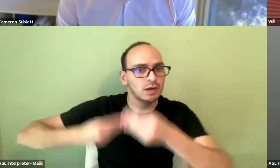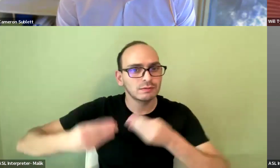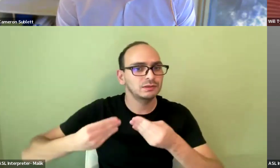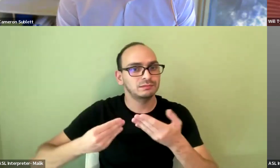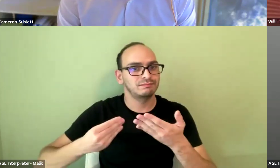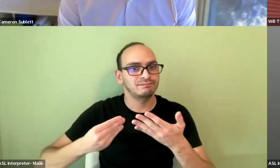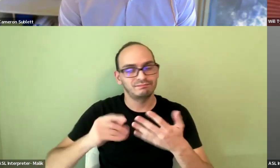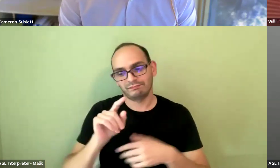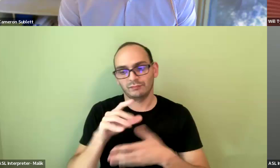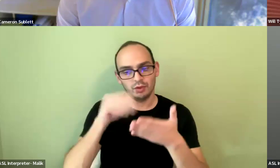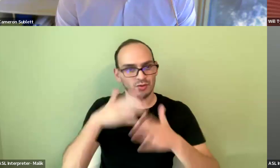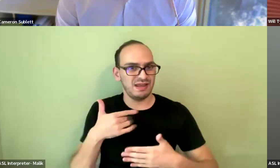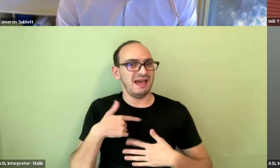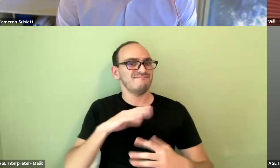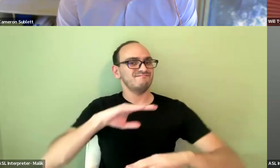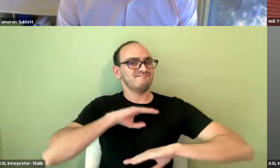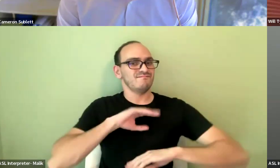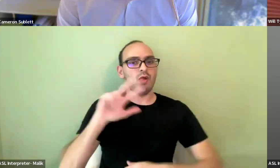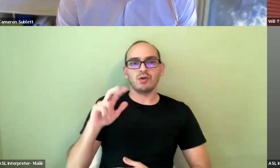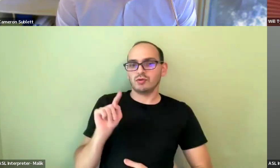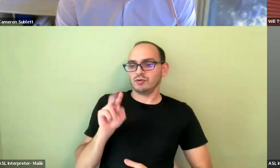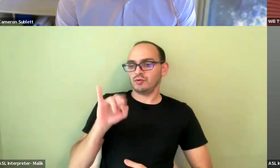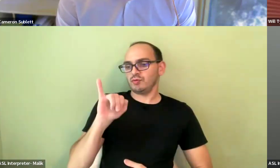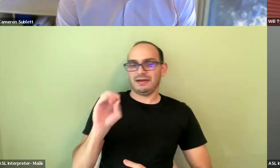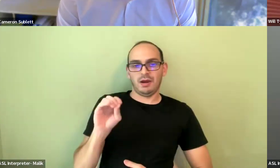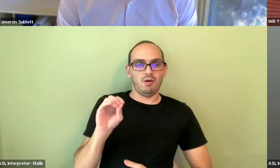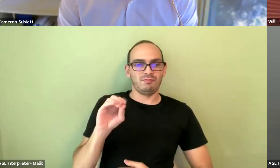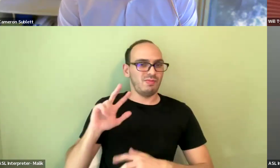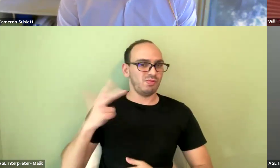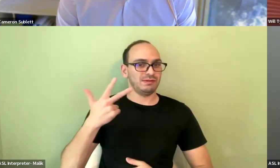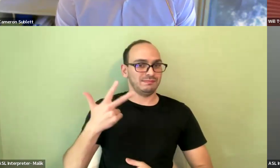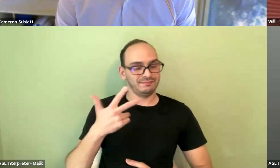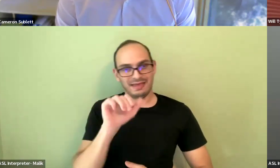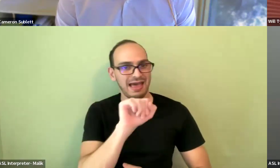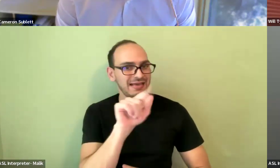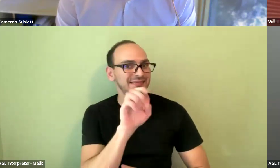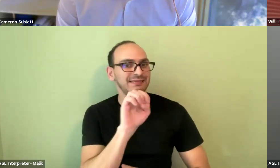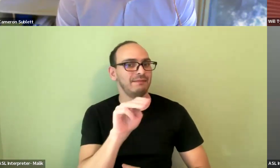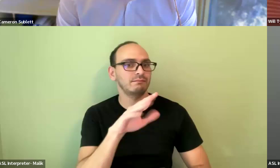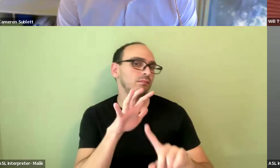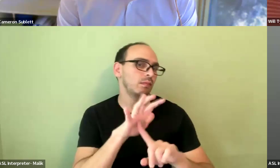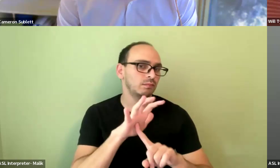trio characteristics and all of that S-STEM population characteristics.